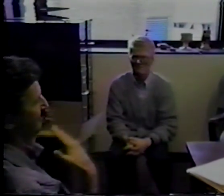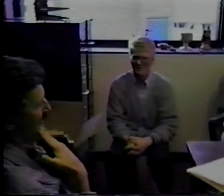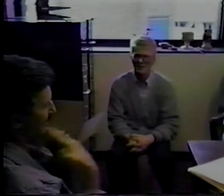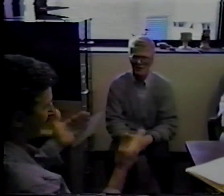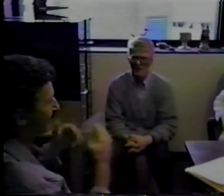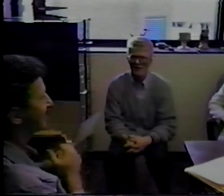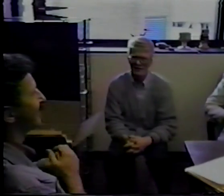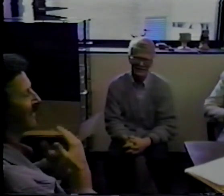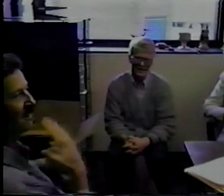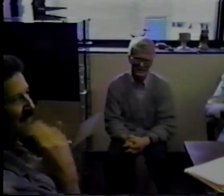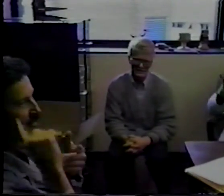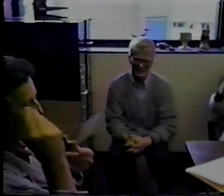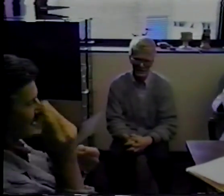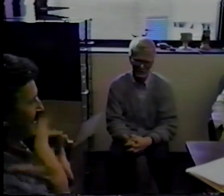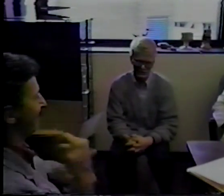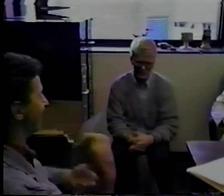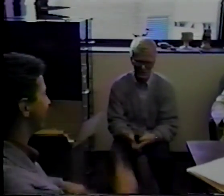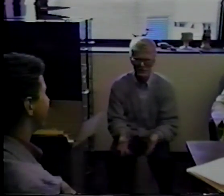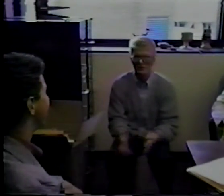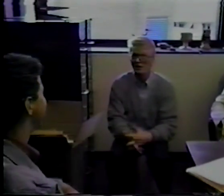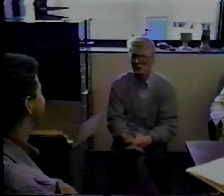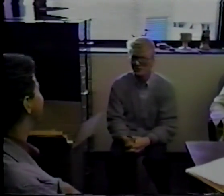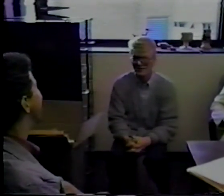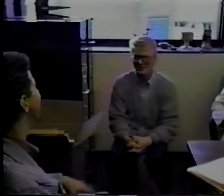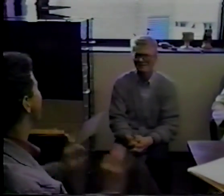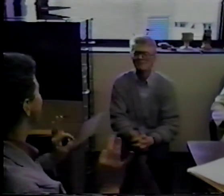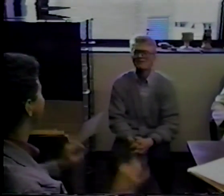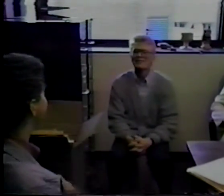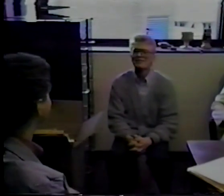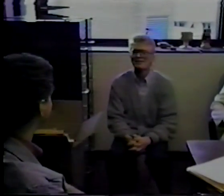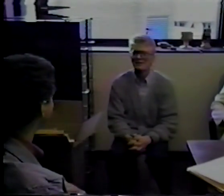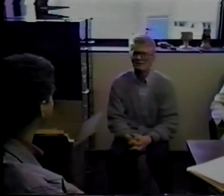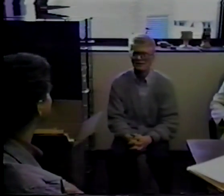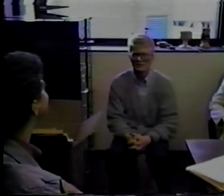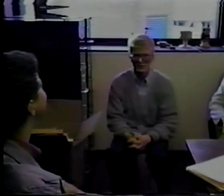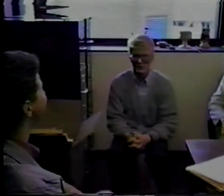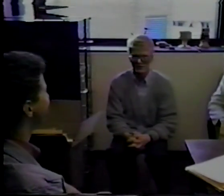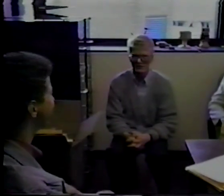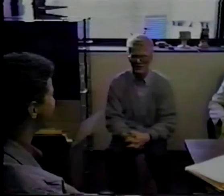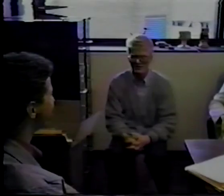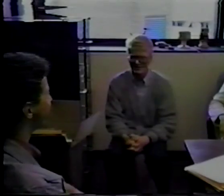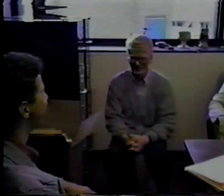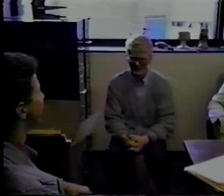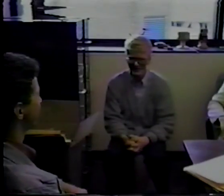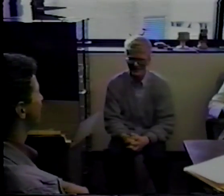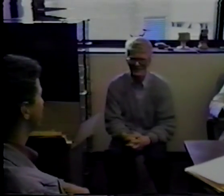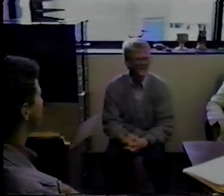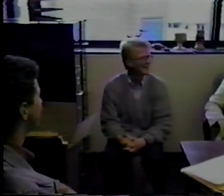Interpret: Okay thanks. Thank you so much and thank you Cindy! For sharing your phone Professor: Okay